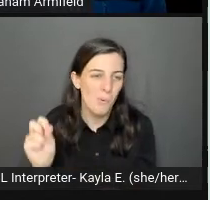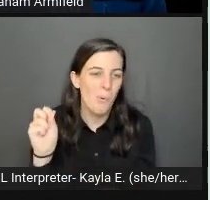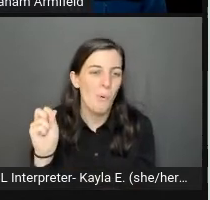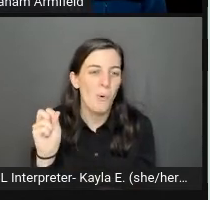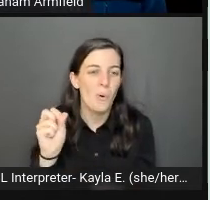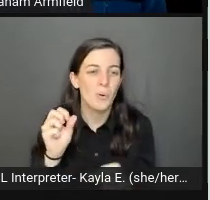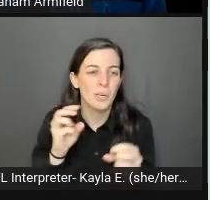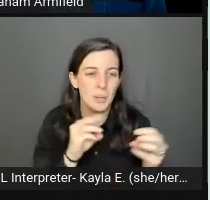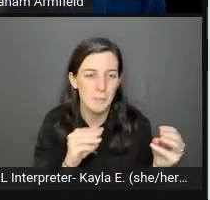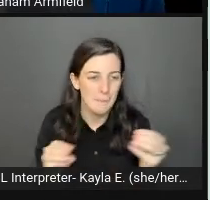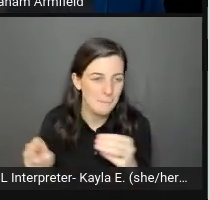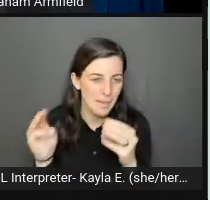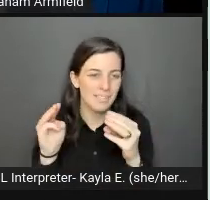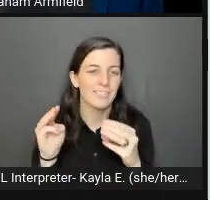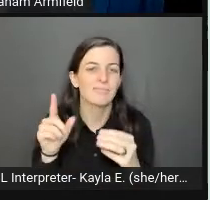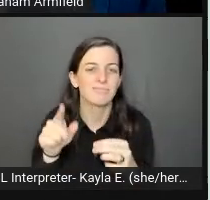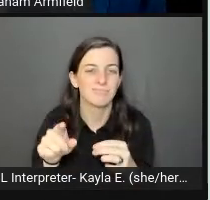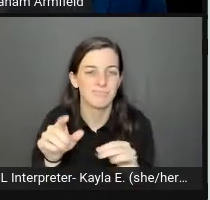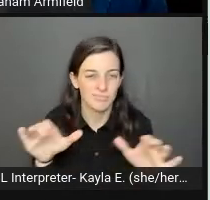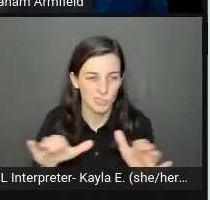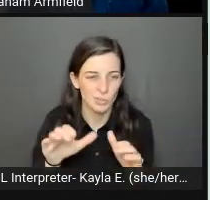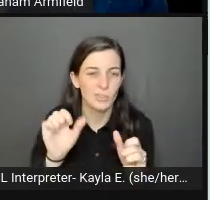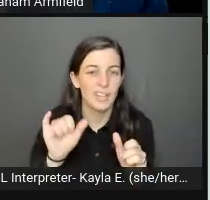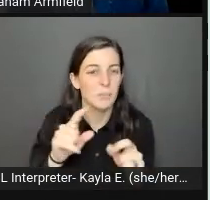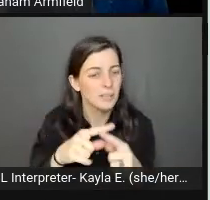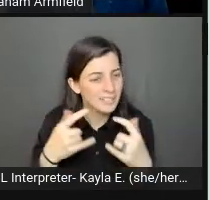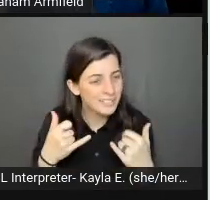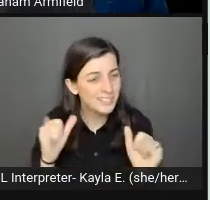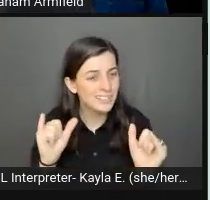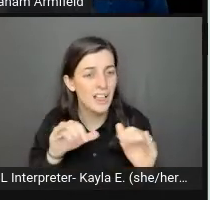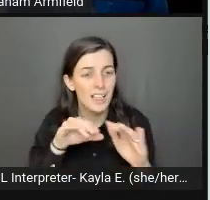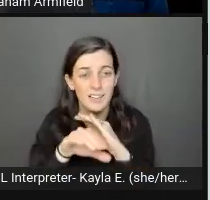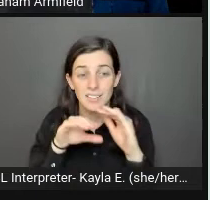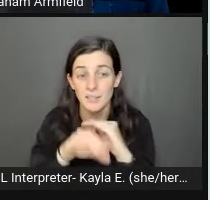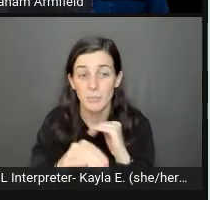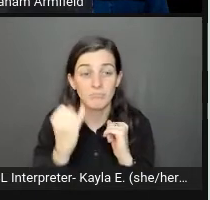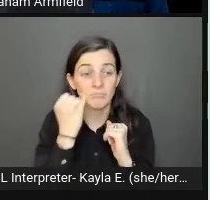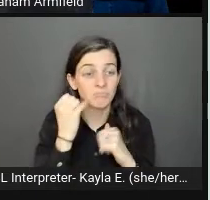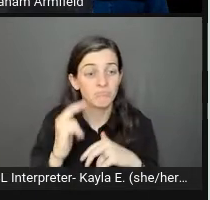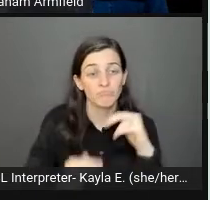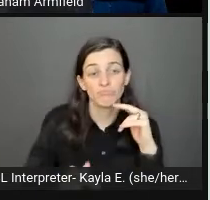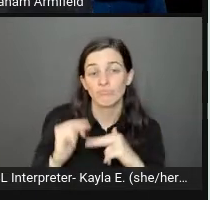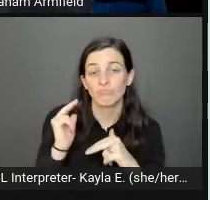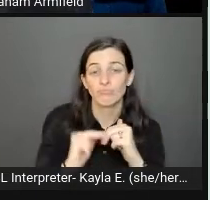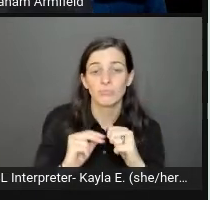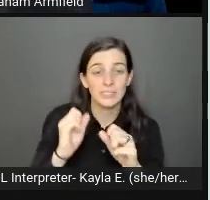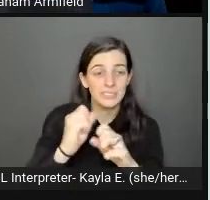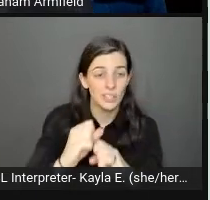of doing accordions but they are perfectly accessible. If I was building an accordion myself and not using summary